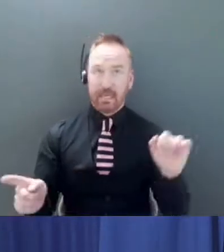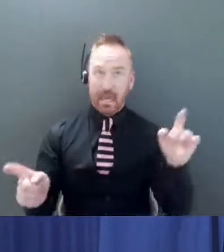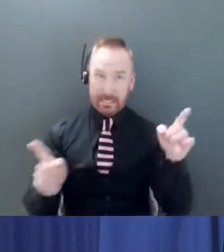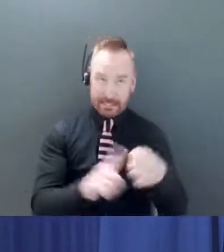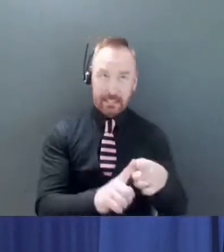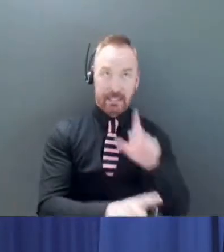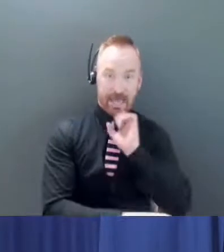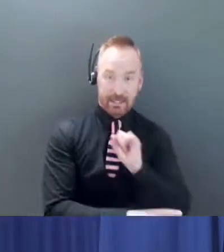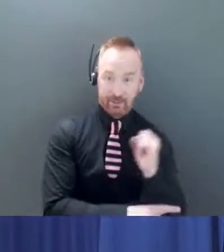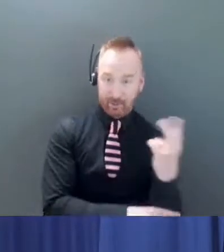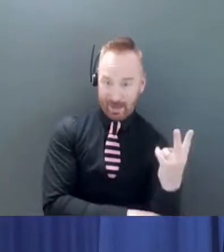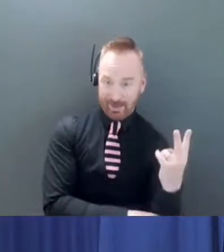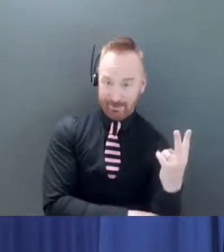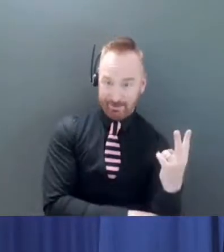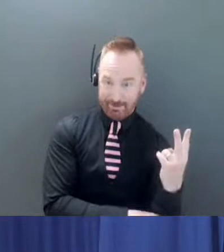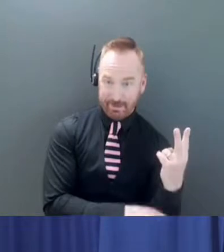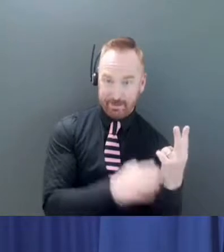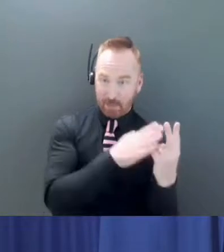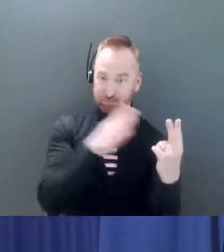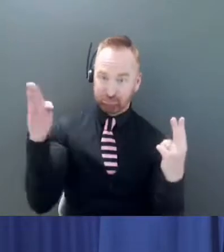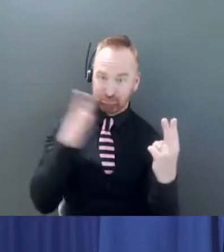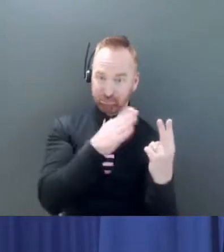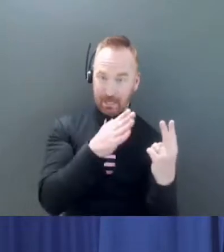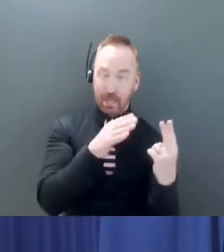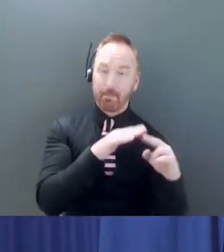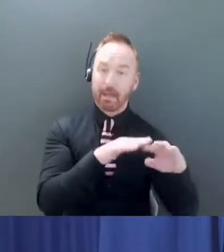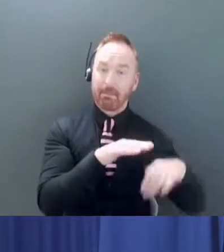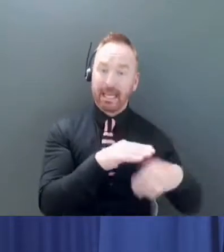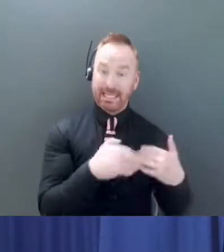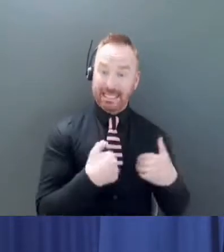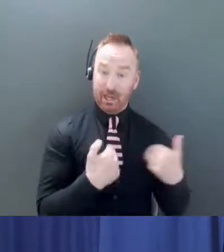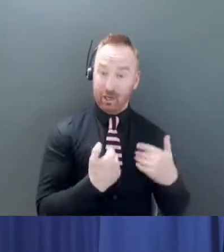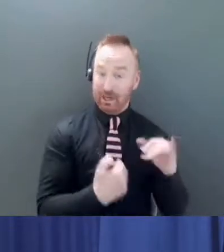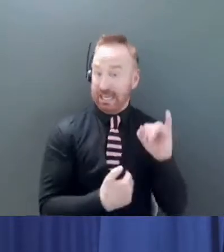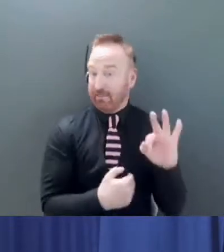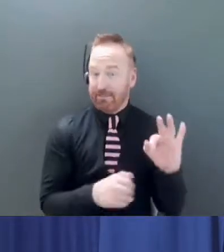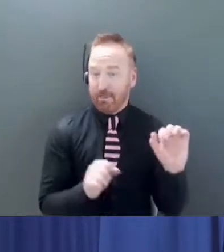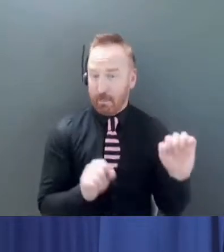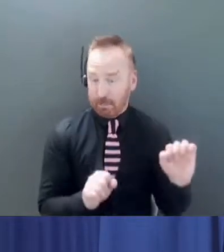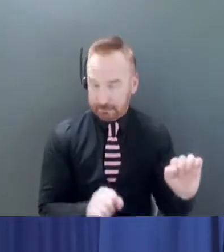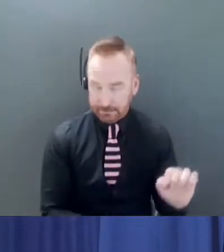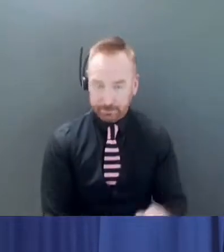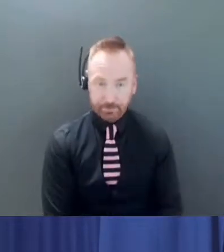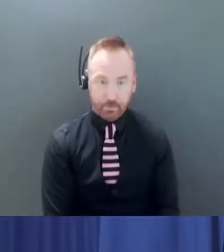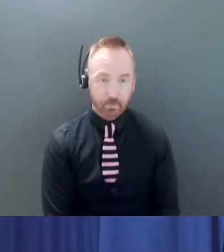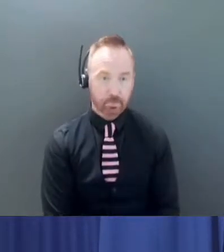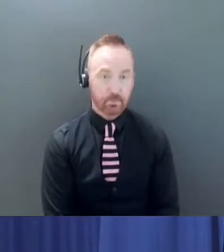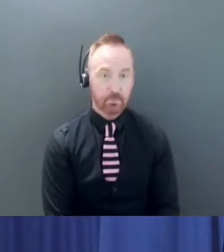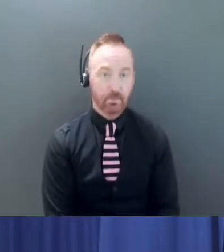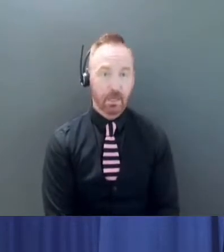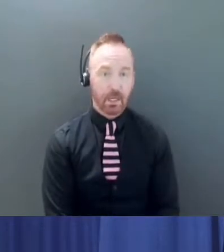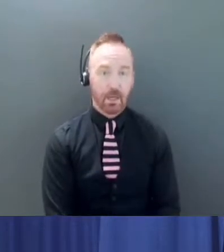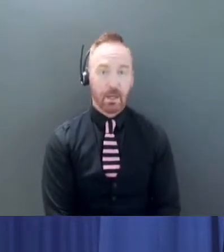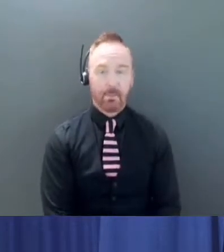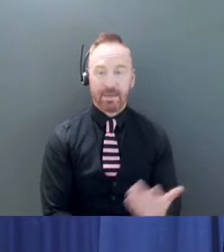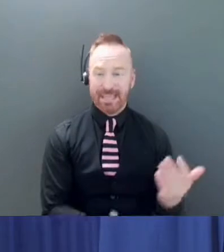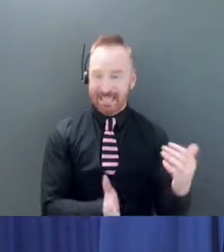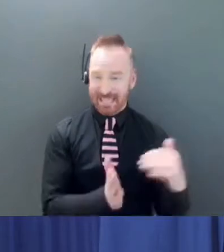And this again is our corner stone of prevention. The other pillars, testing and